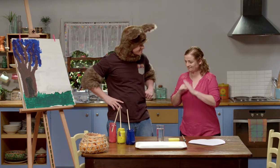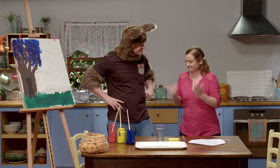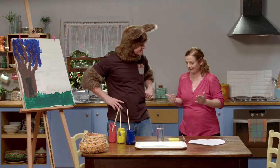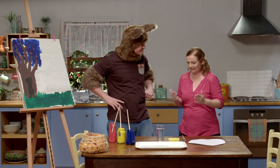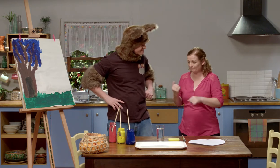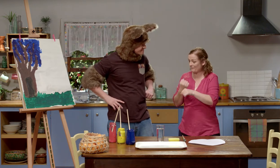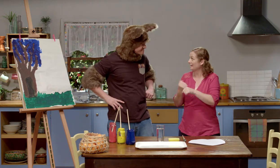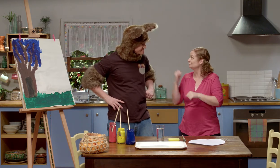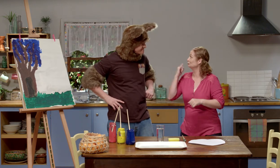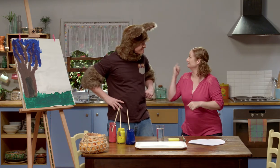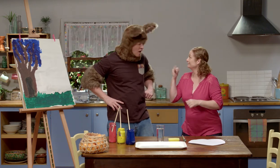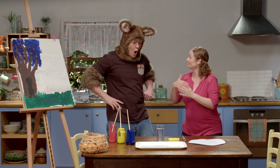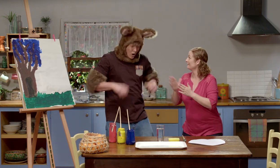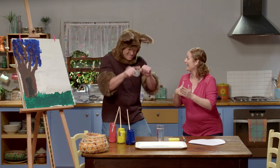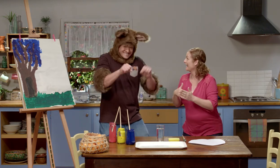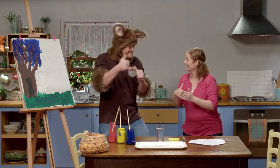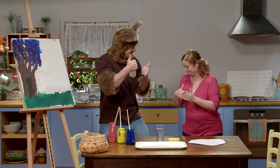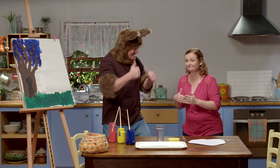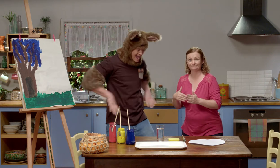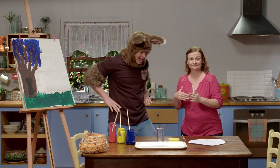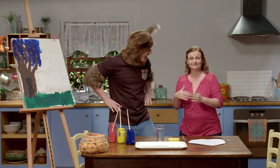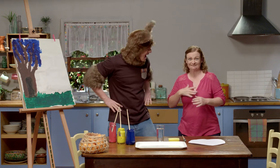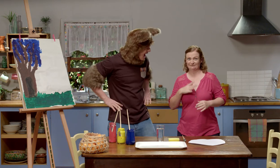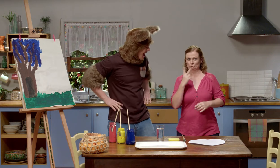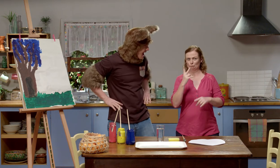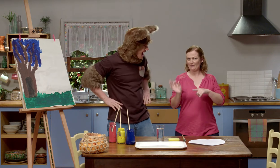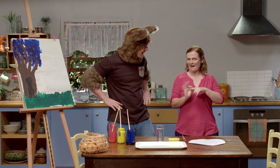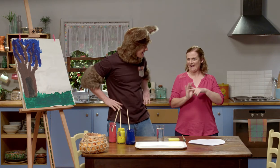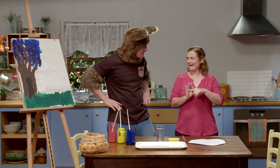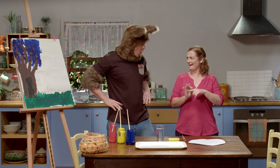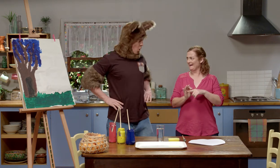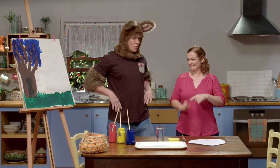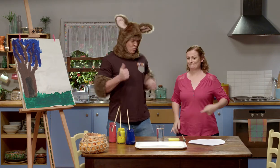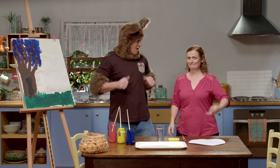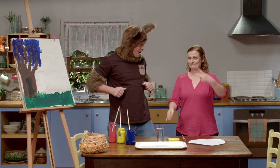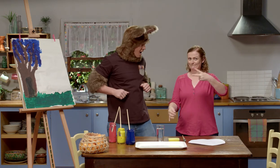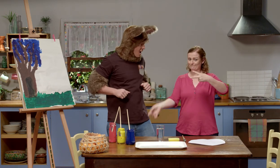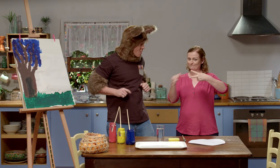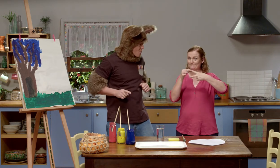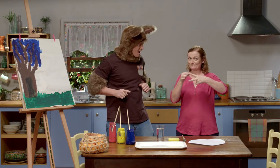Now, we're going to make some green paint, and we need two of these colours.